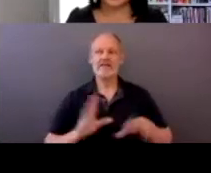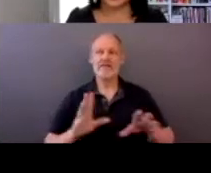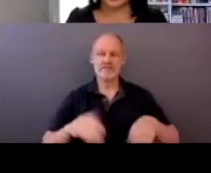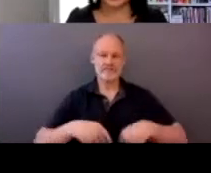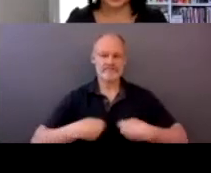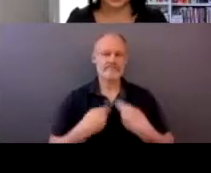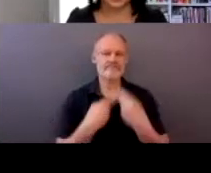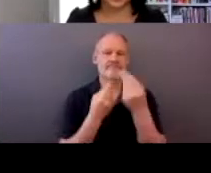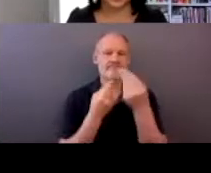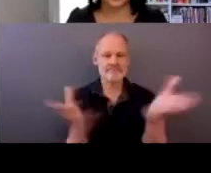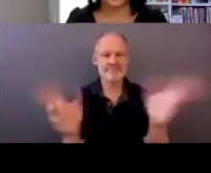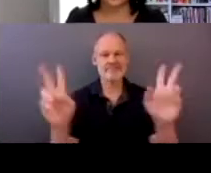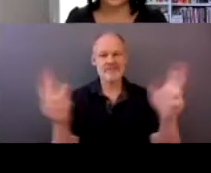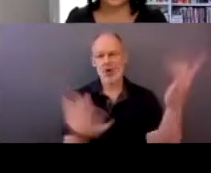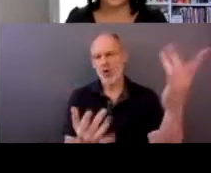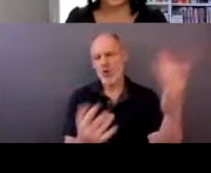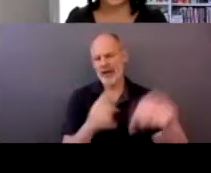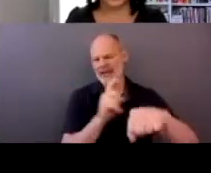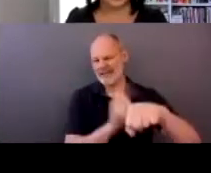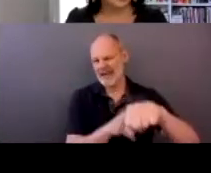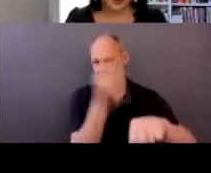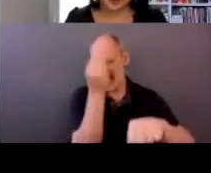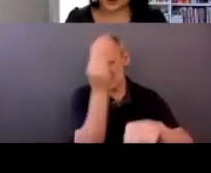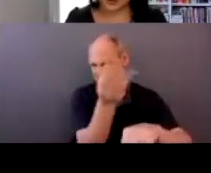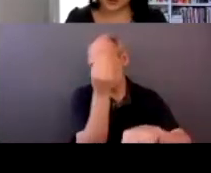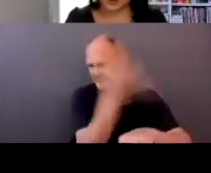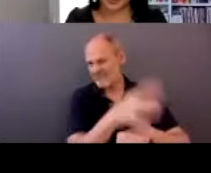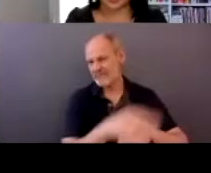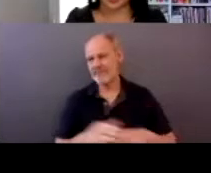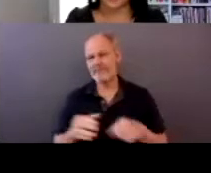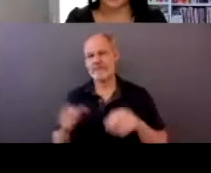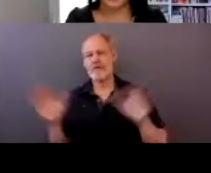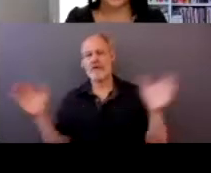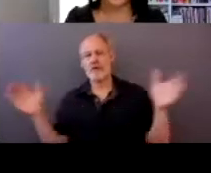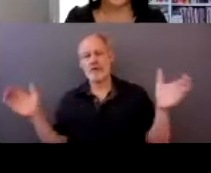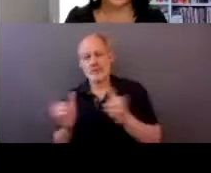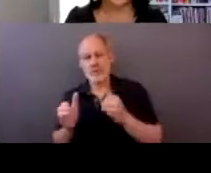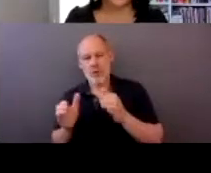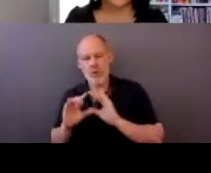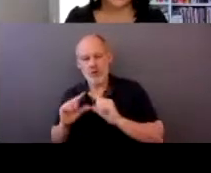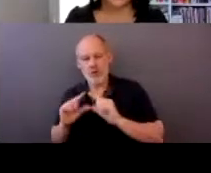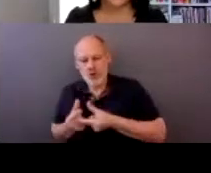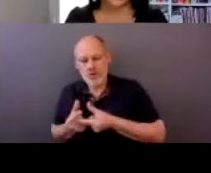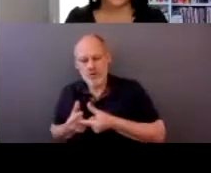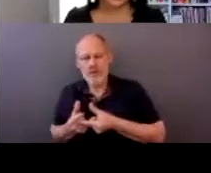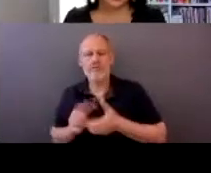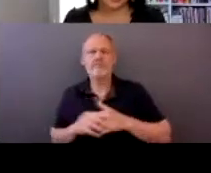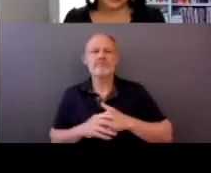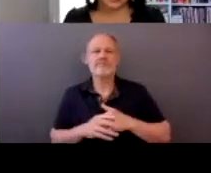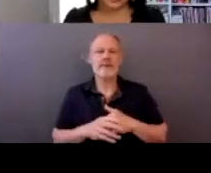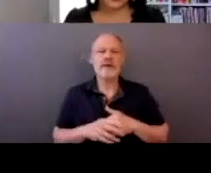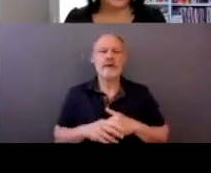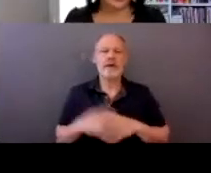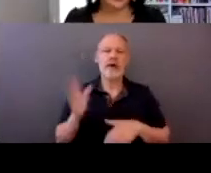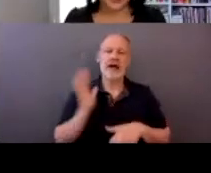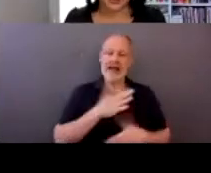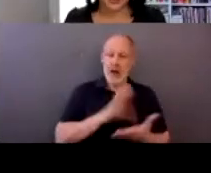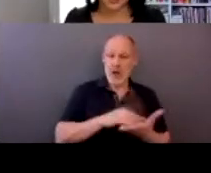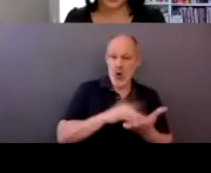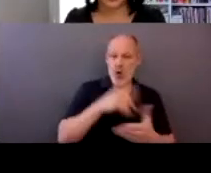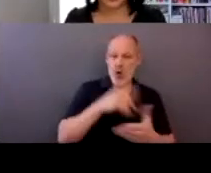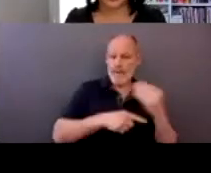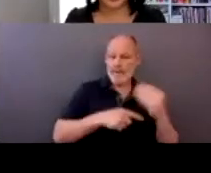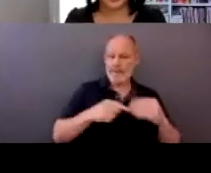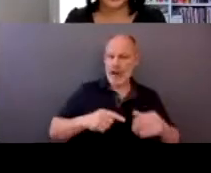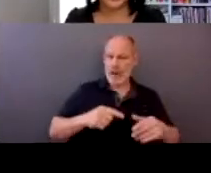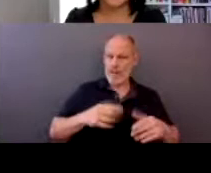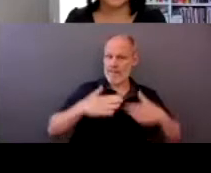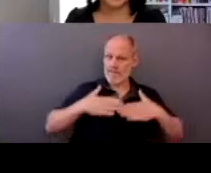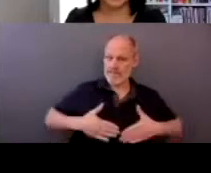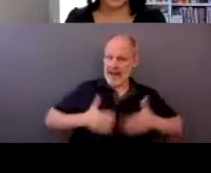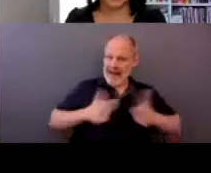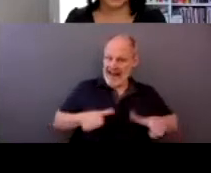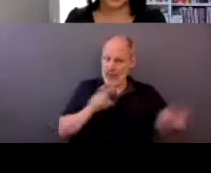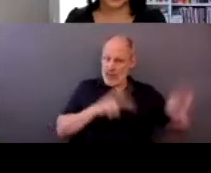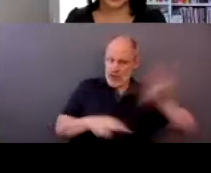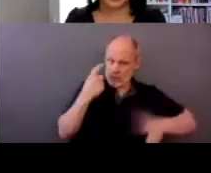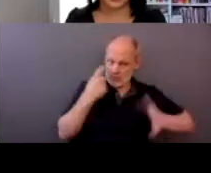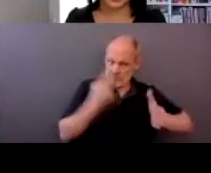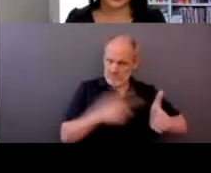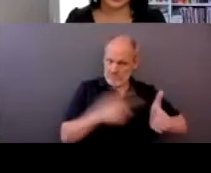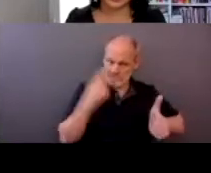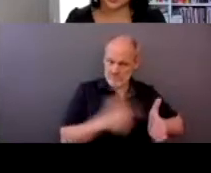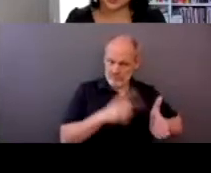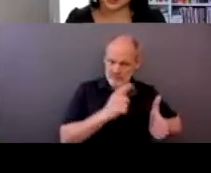small groups, and we've been doing pilot artwork discussions with the King County library system.